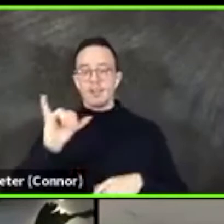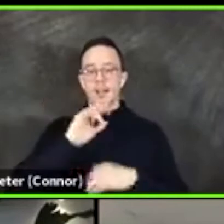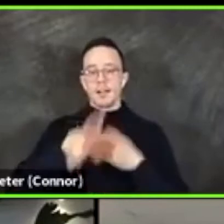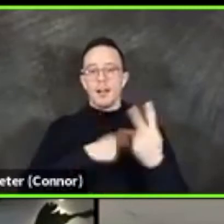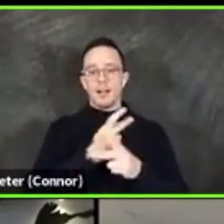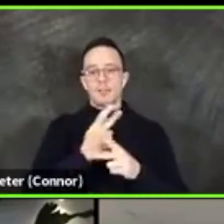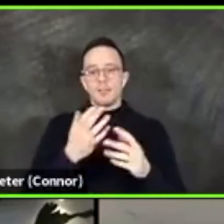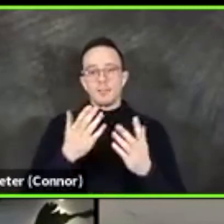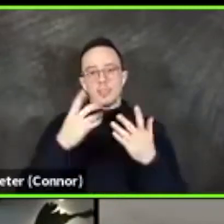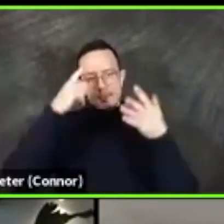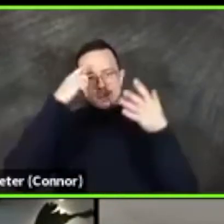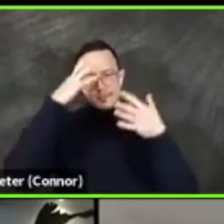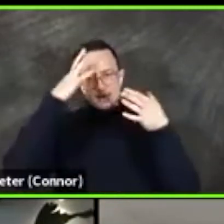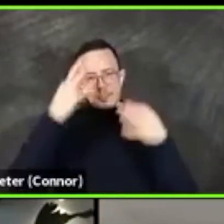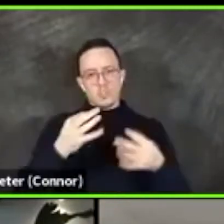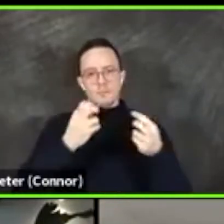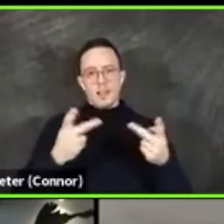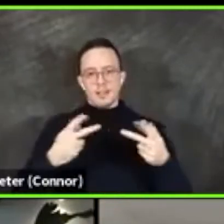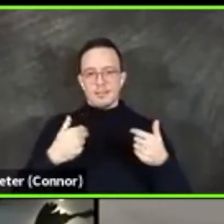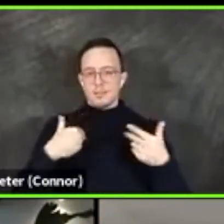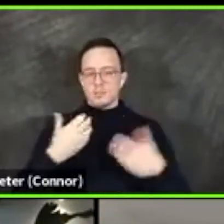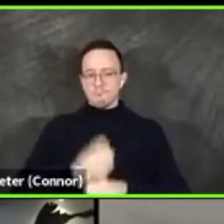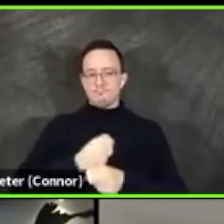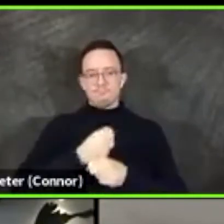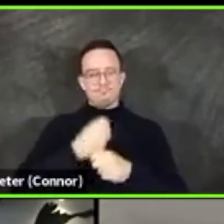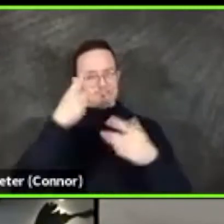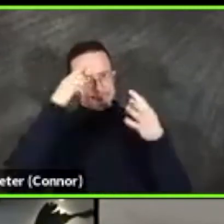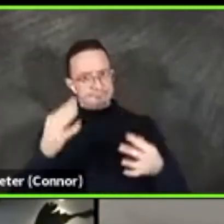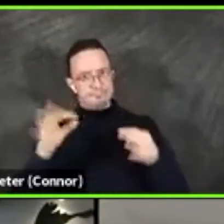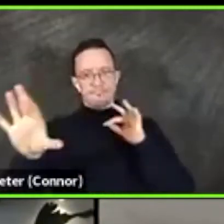OF DECISION-MAKING POSITION, MAINTAINS SYSTEMS OF POWER,